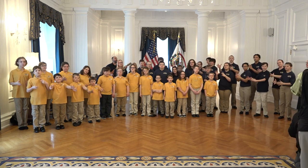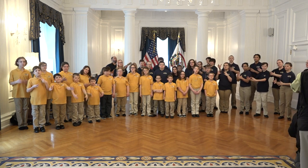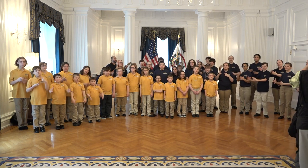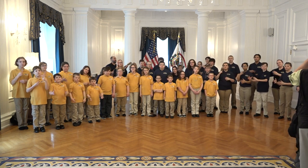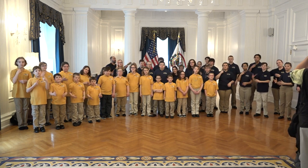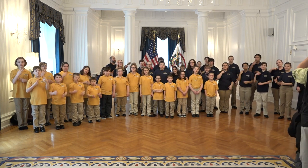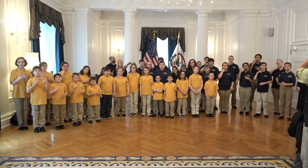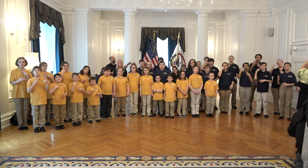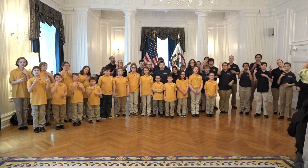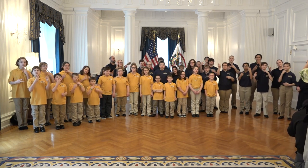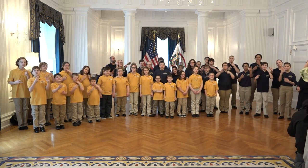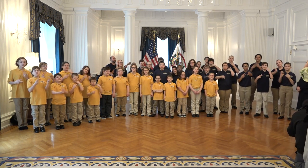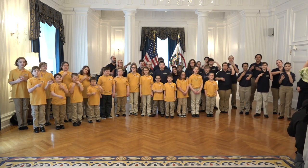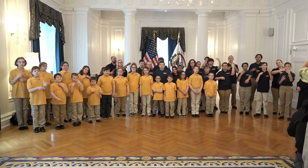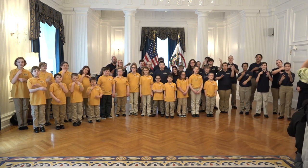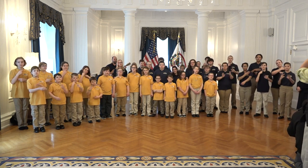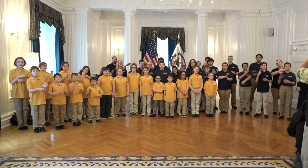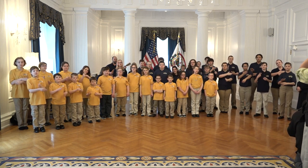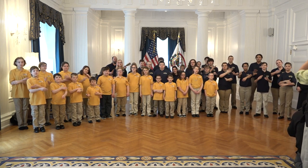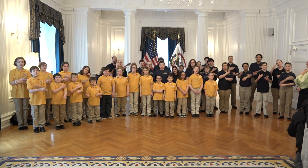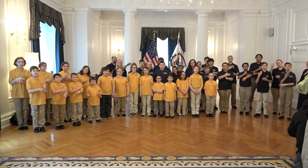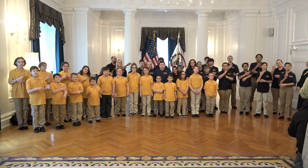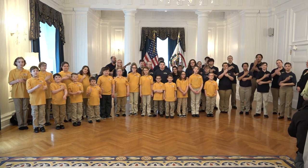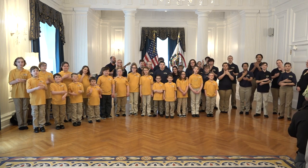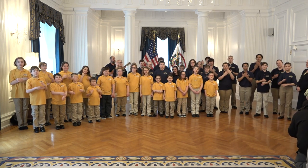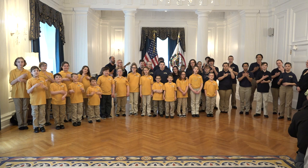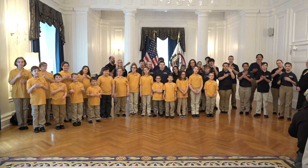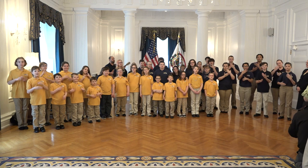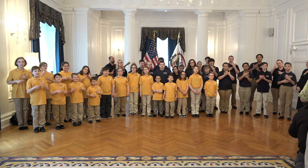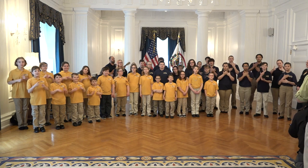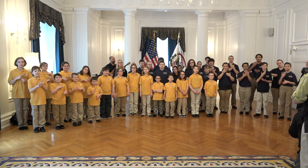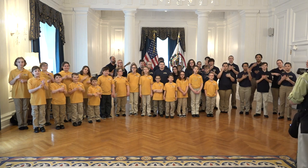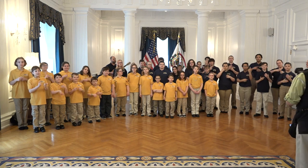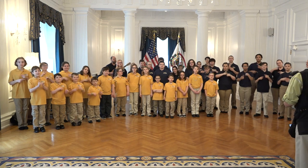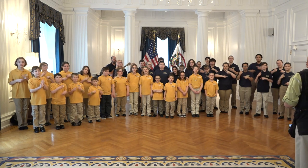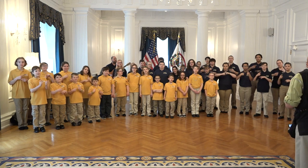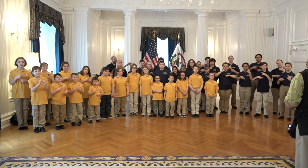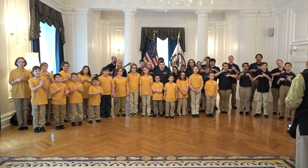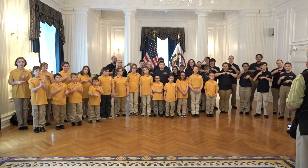With voices we shall sing and with hands we shall sign